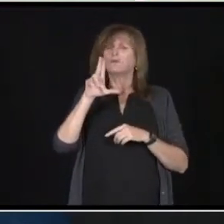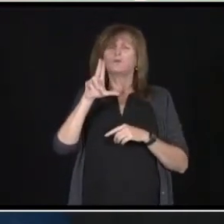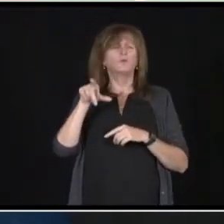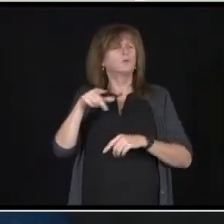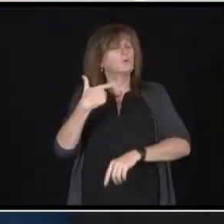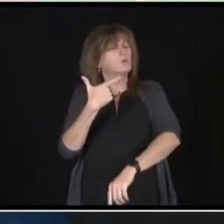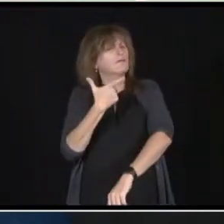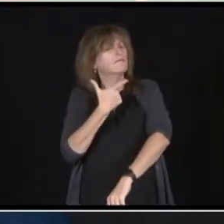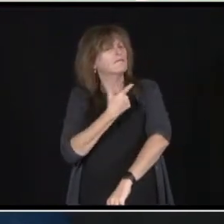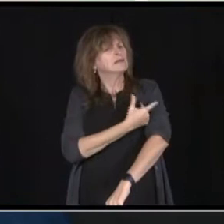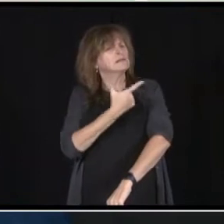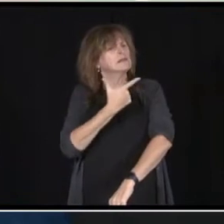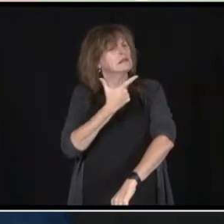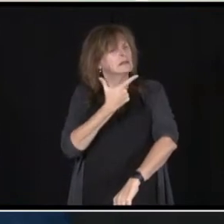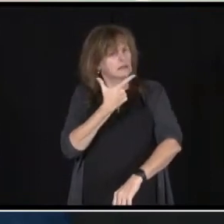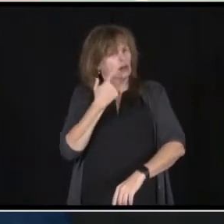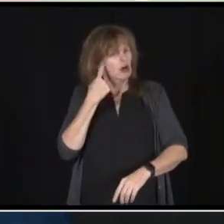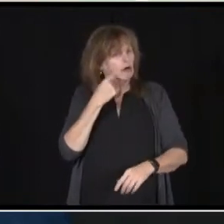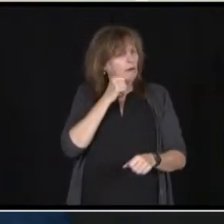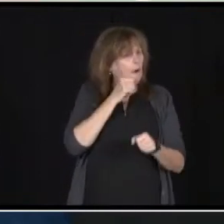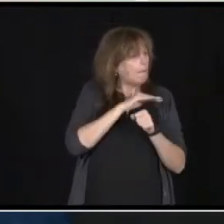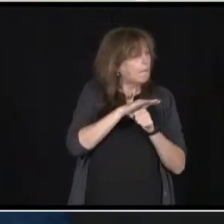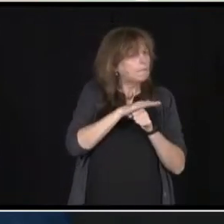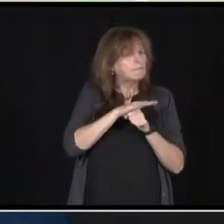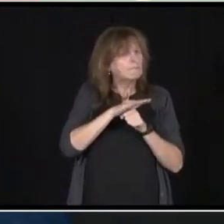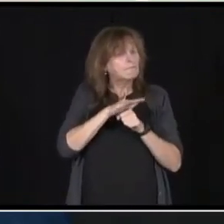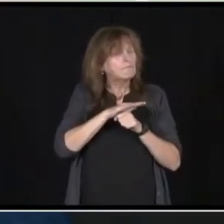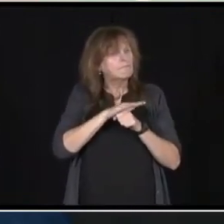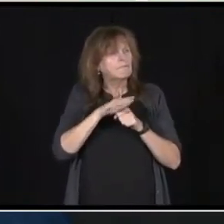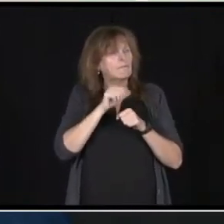the flu vaccine. We are hearing that there is shortages of it.